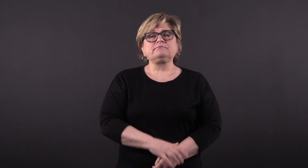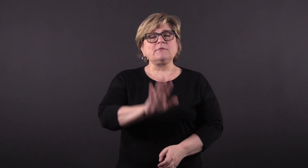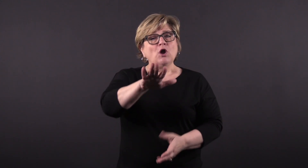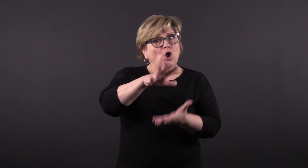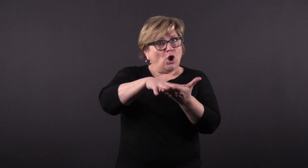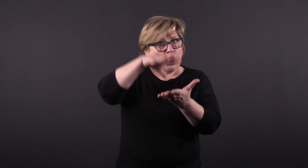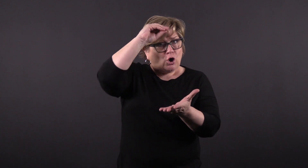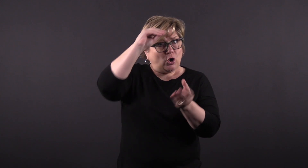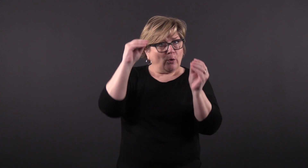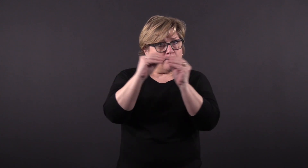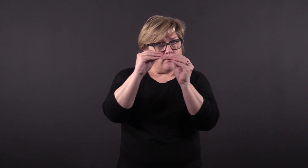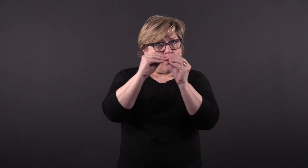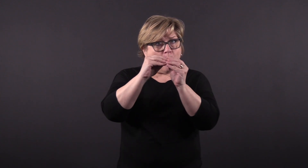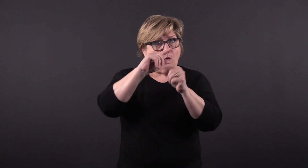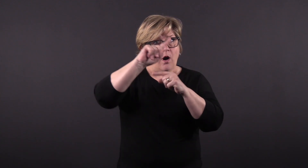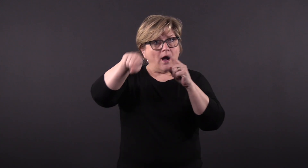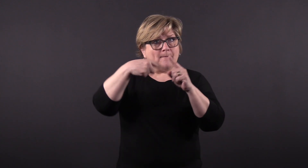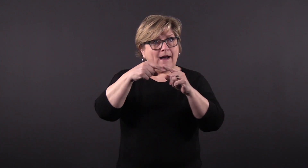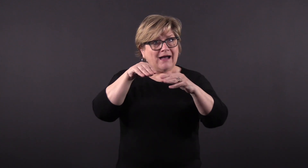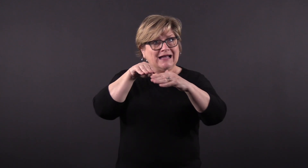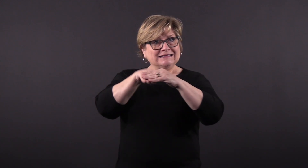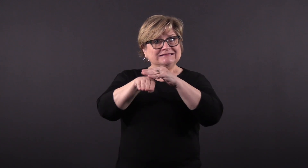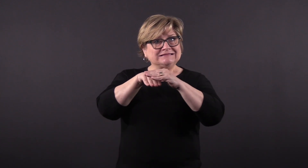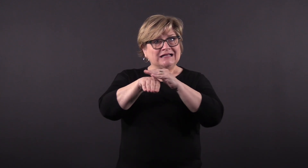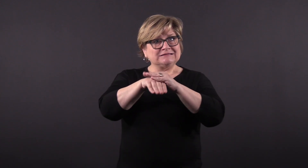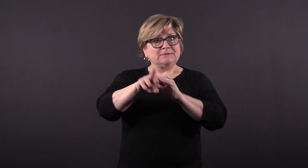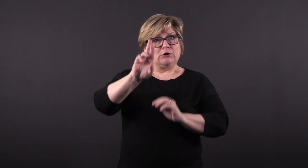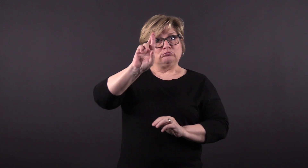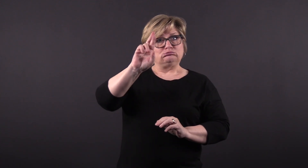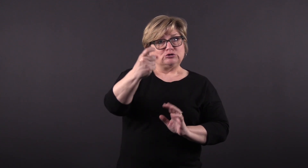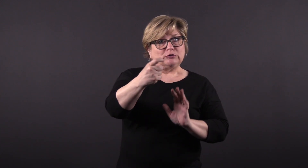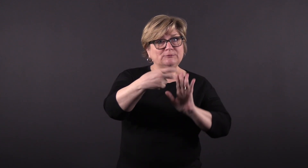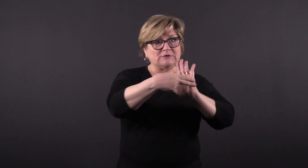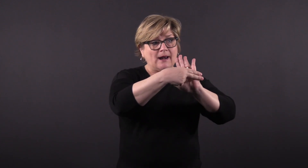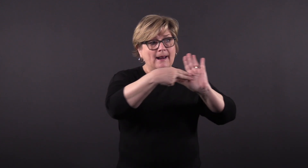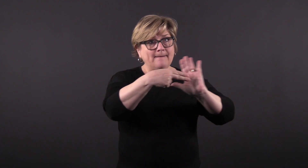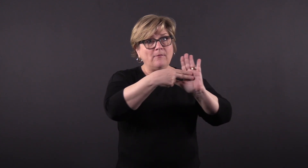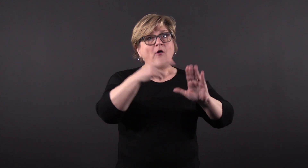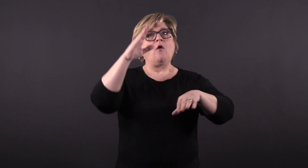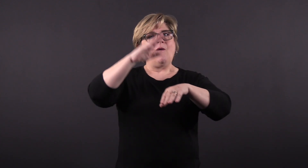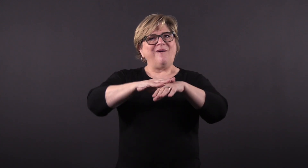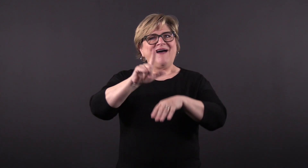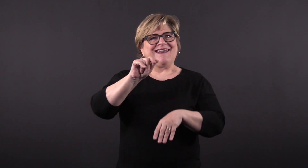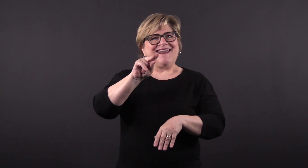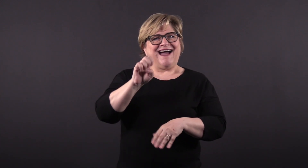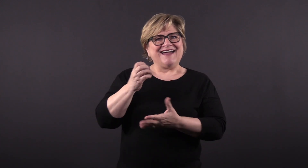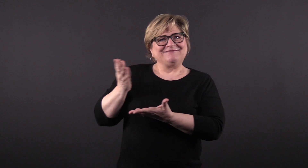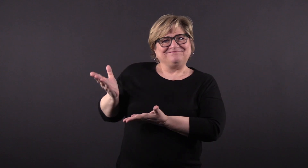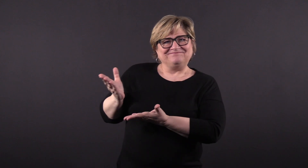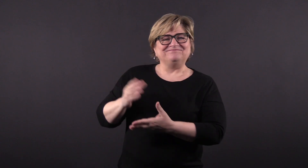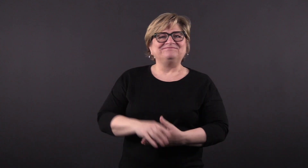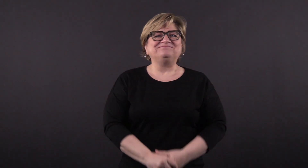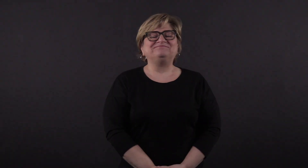Learn more about accessible prescription labels online.